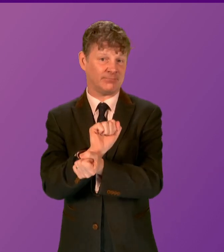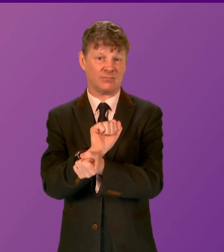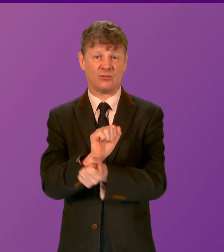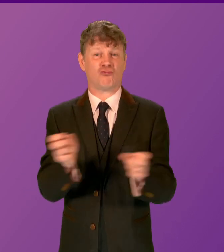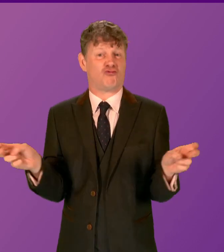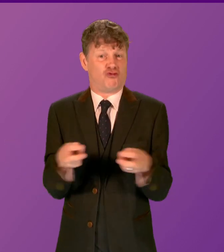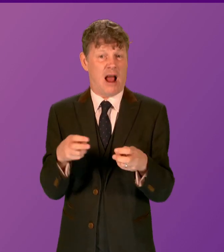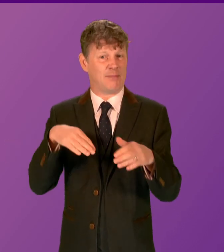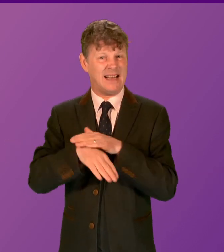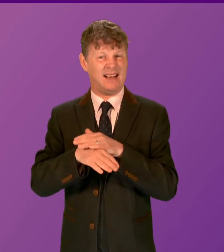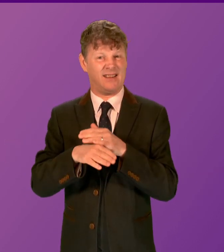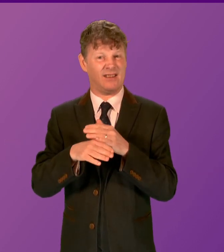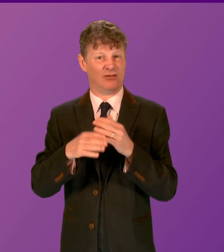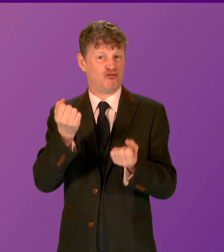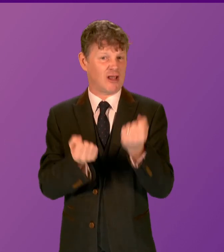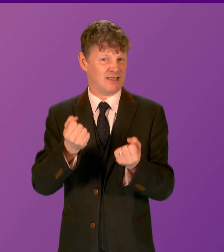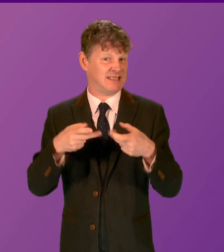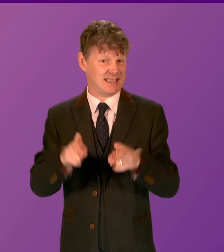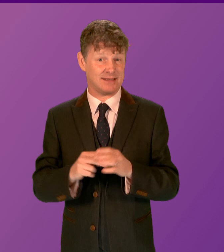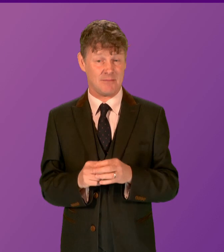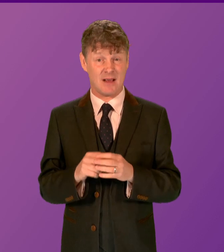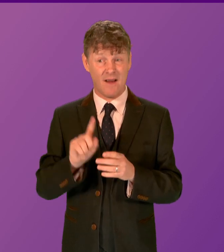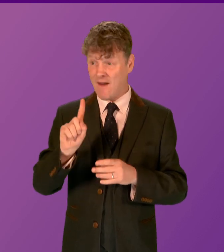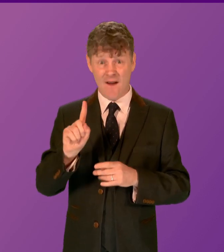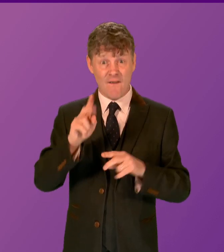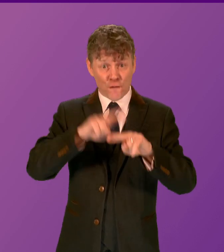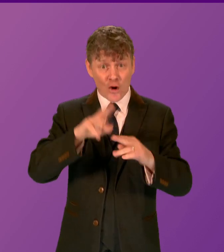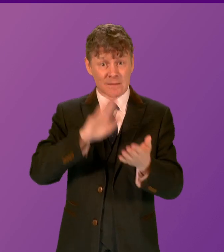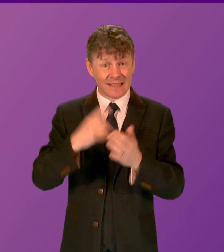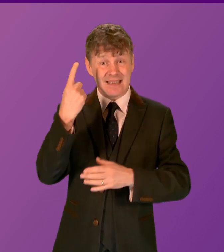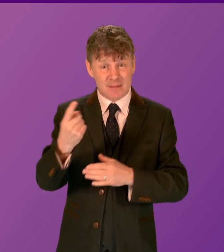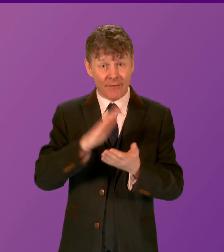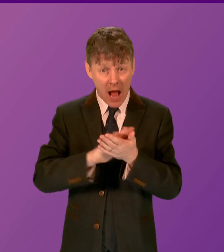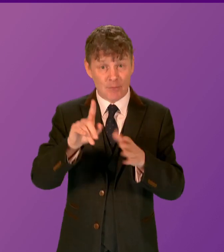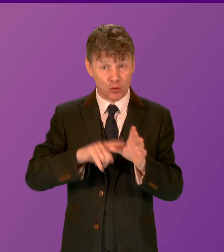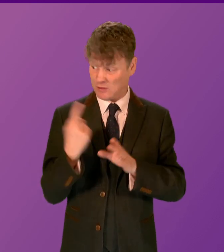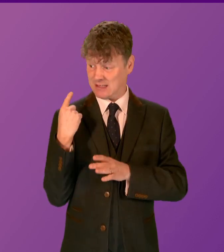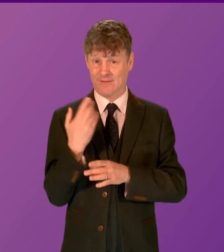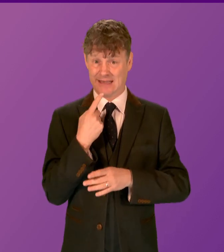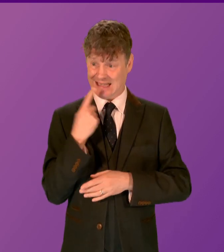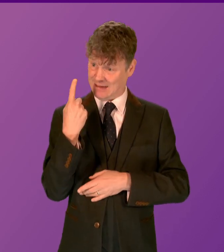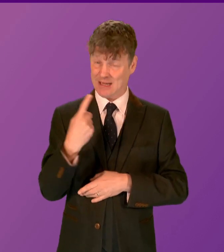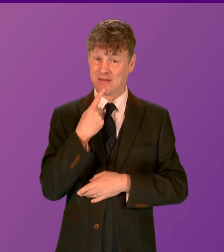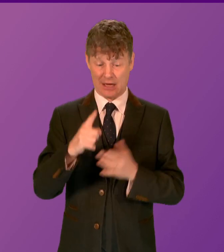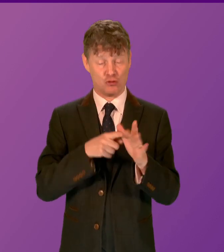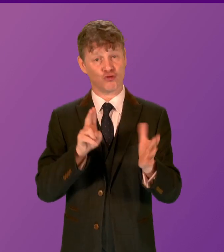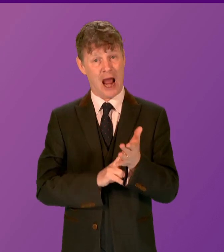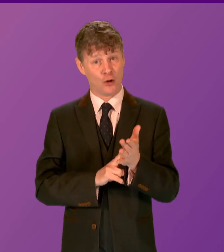Just in January, the First Minister said in the chamber that that service does “excellent work”.